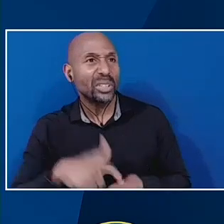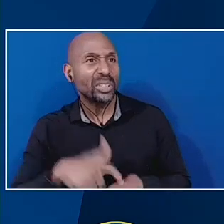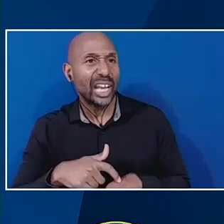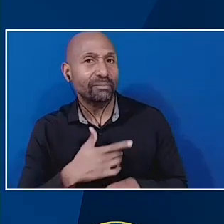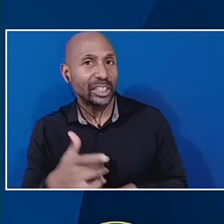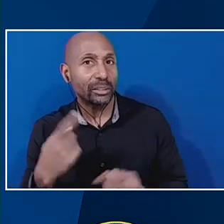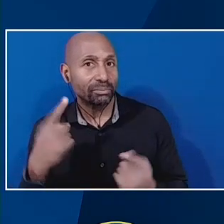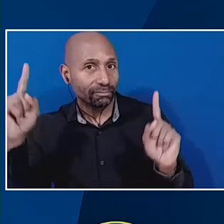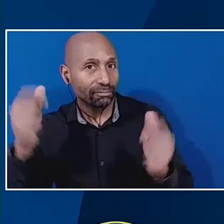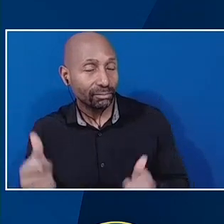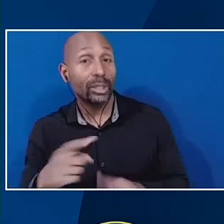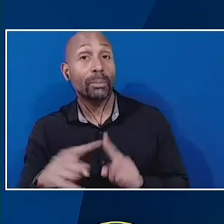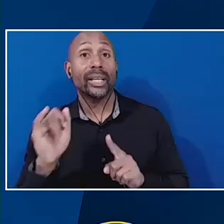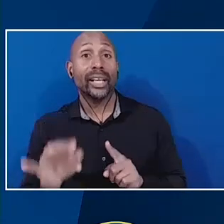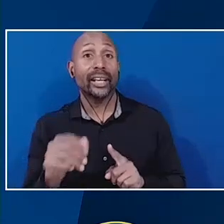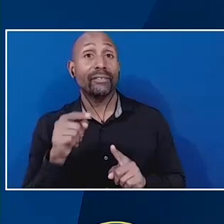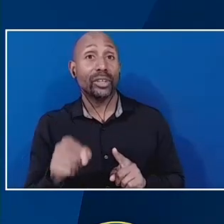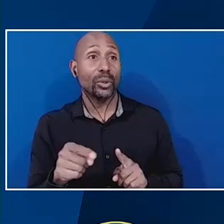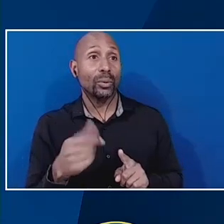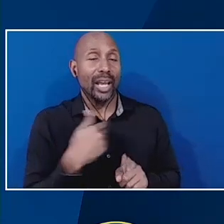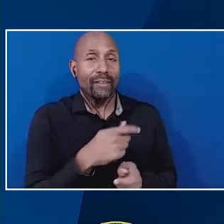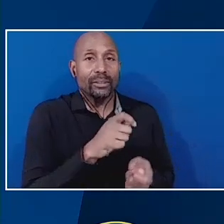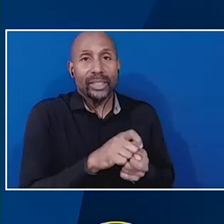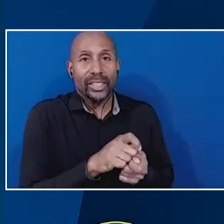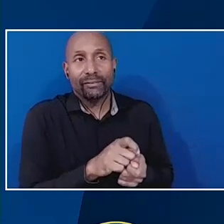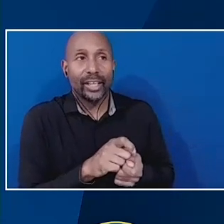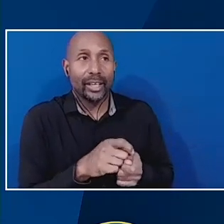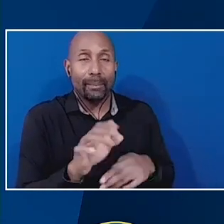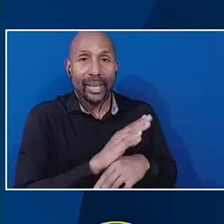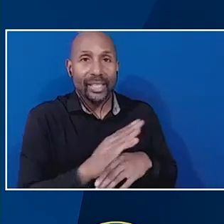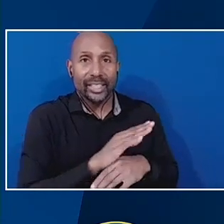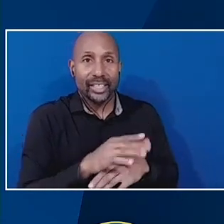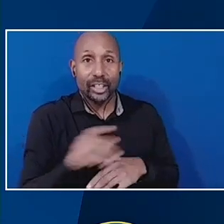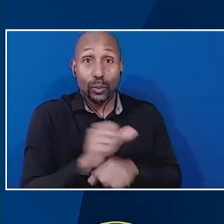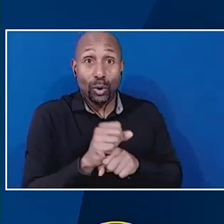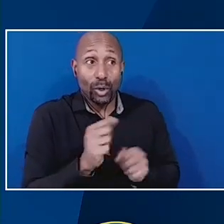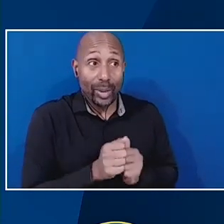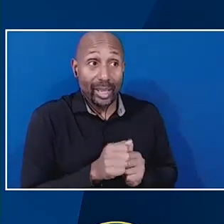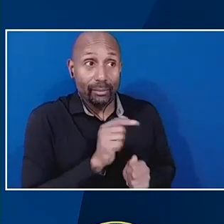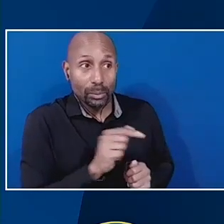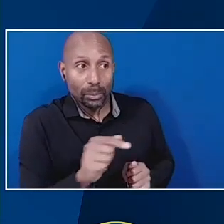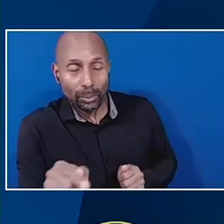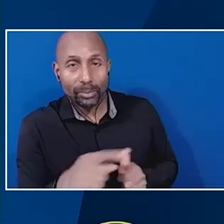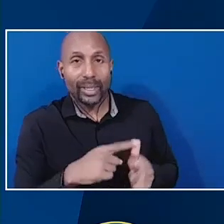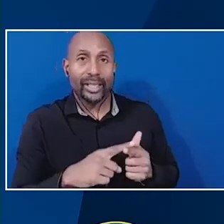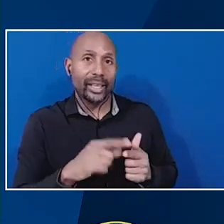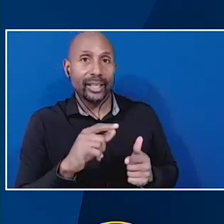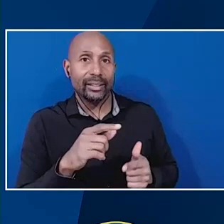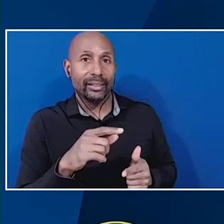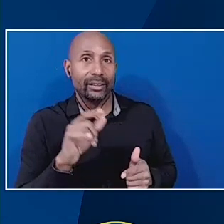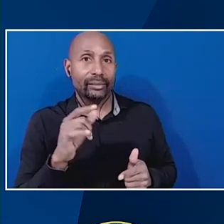couple of specific businesses there and they have a down year, I mean, I think to me that would be a reasonable application